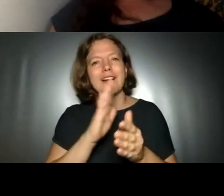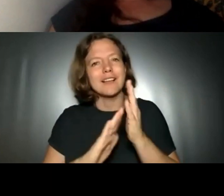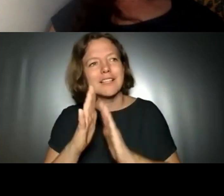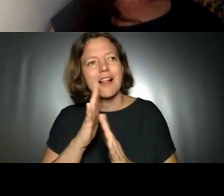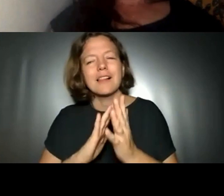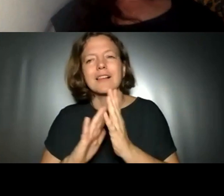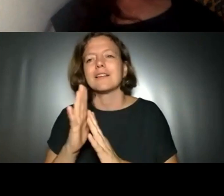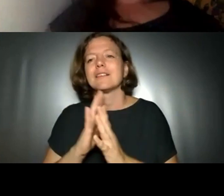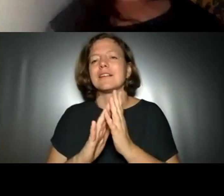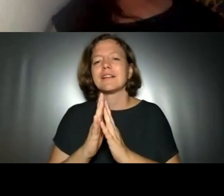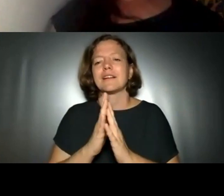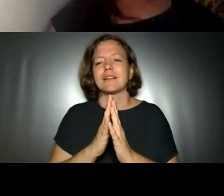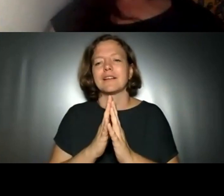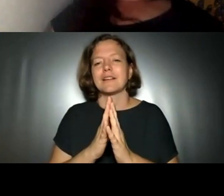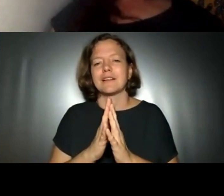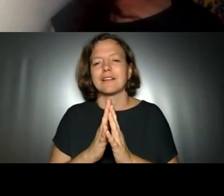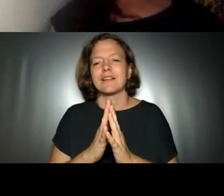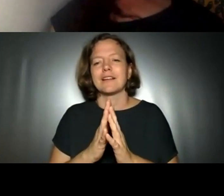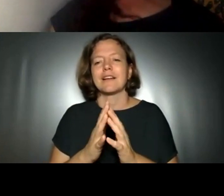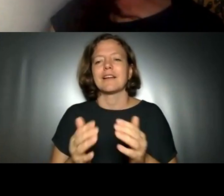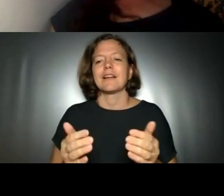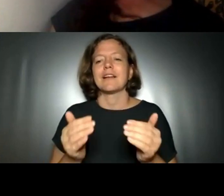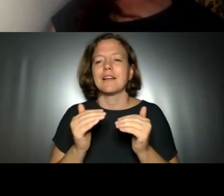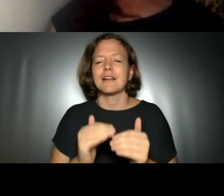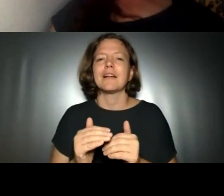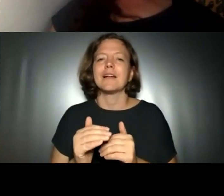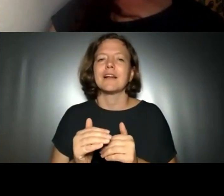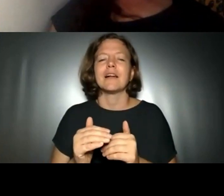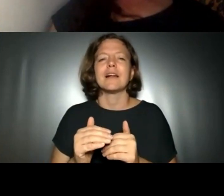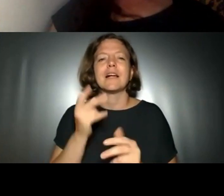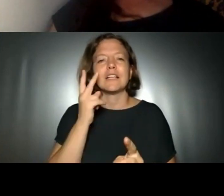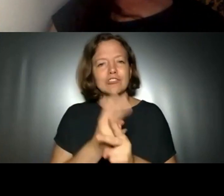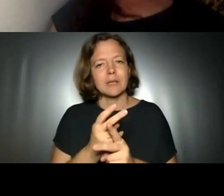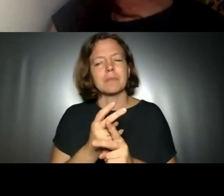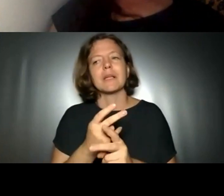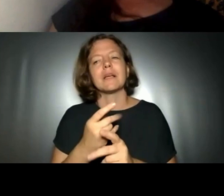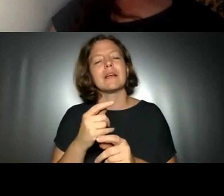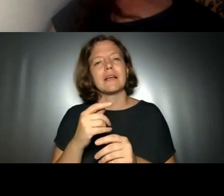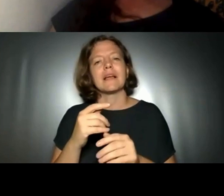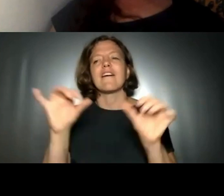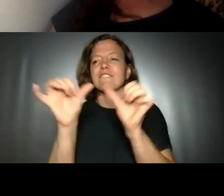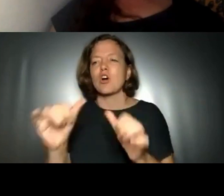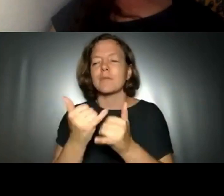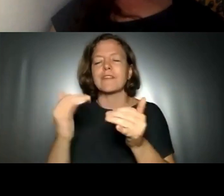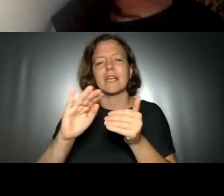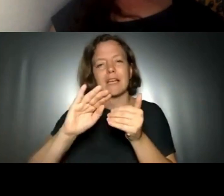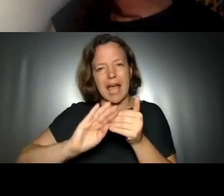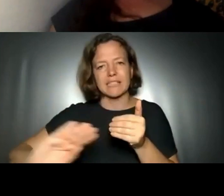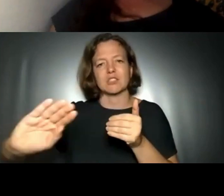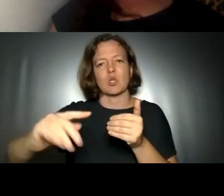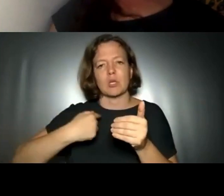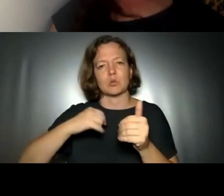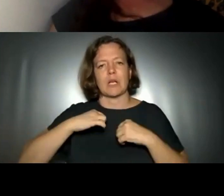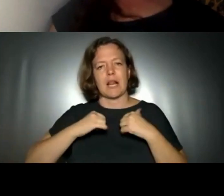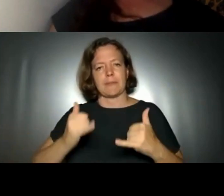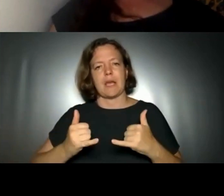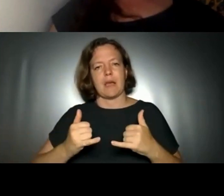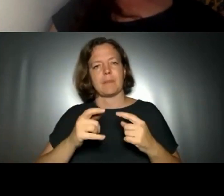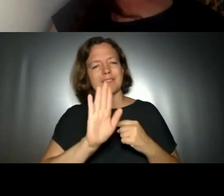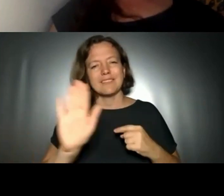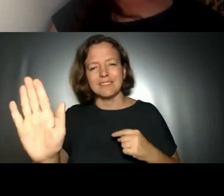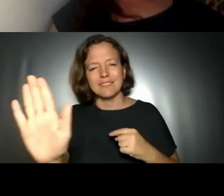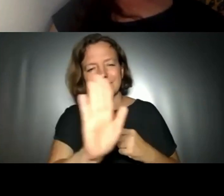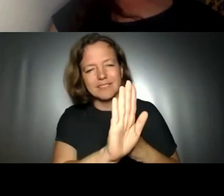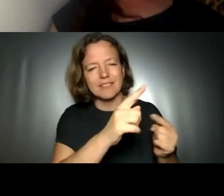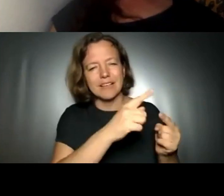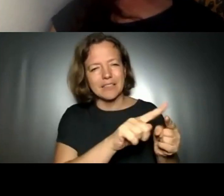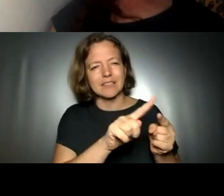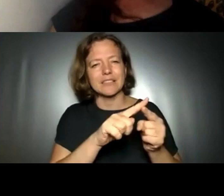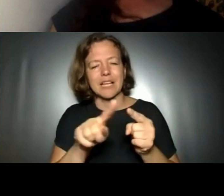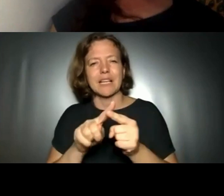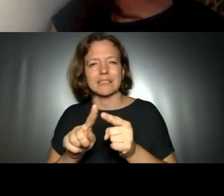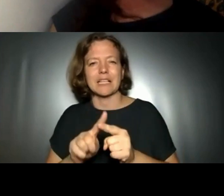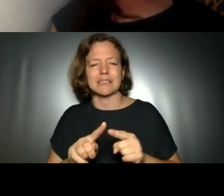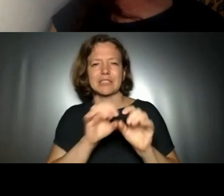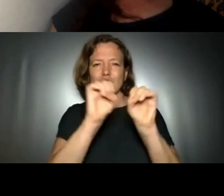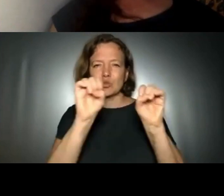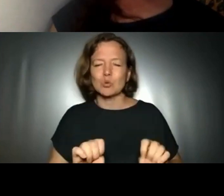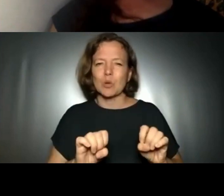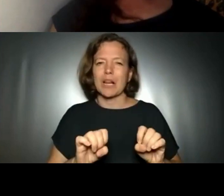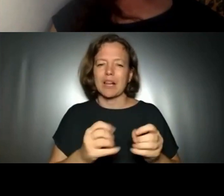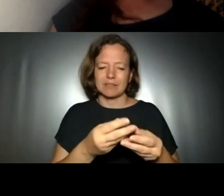of how we are excluded are different, the structural experiences and how they affect us emotionally,